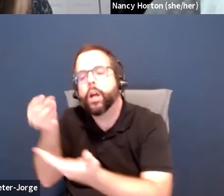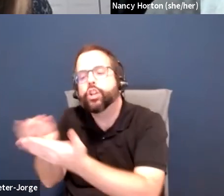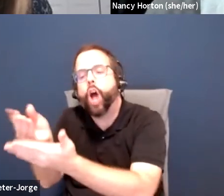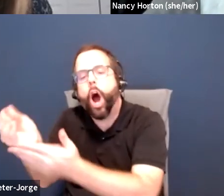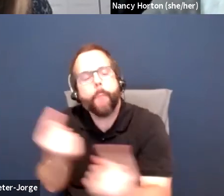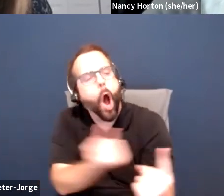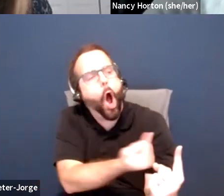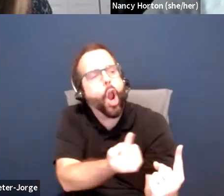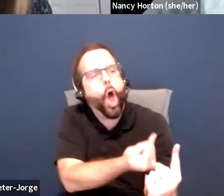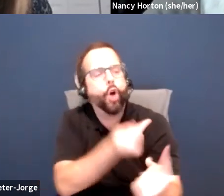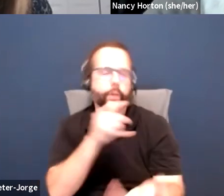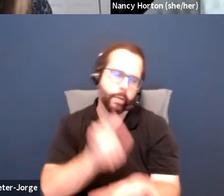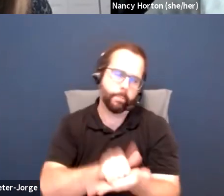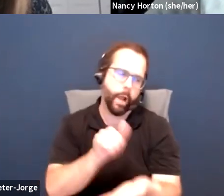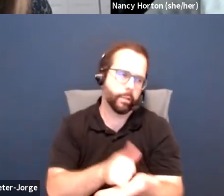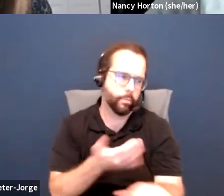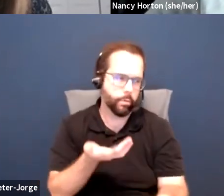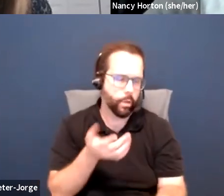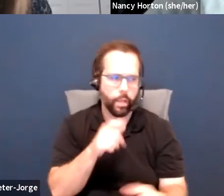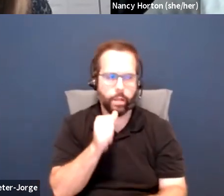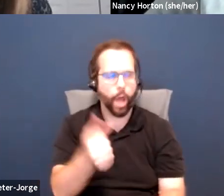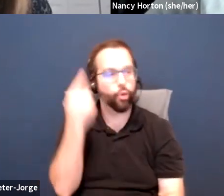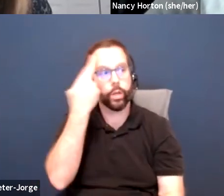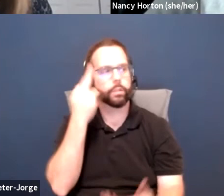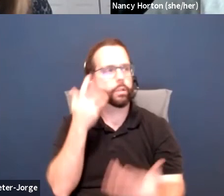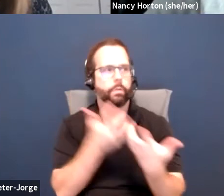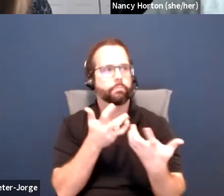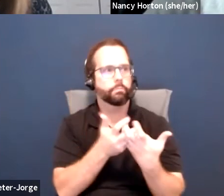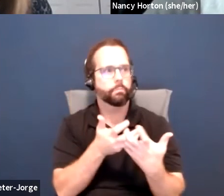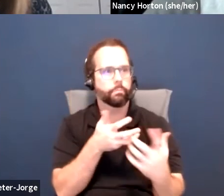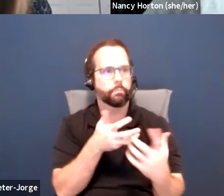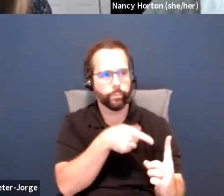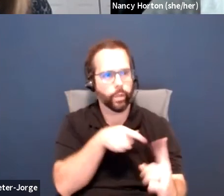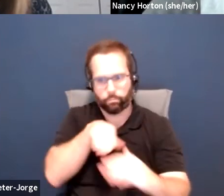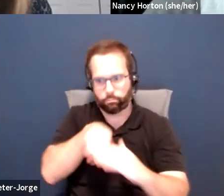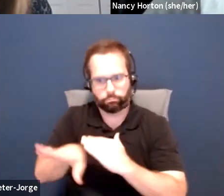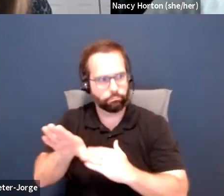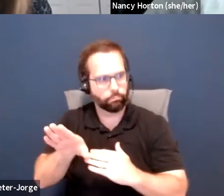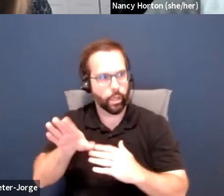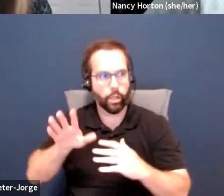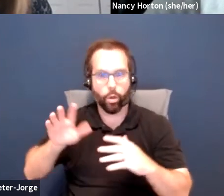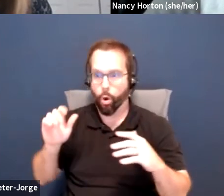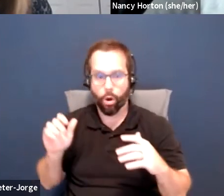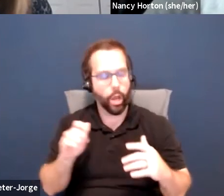down or something so somebody can come in by themselves is not going to be a